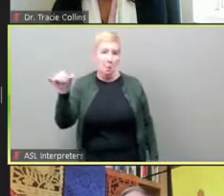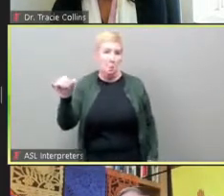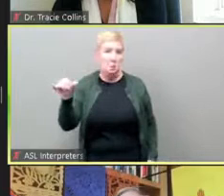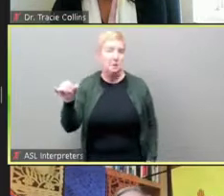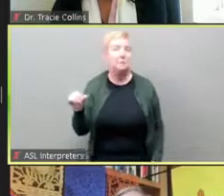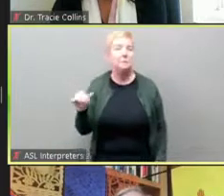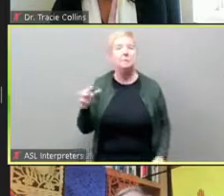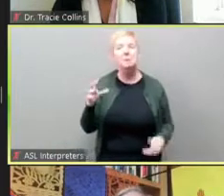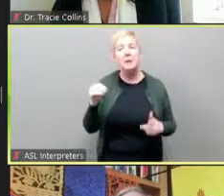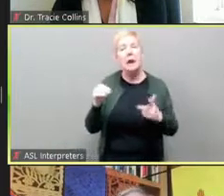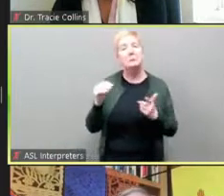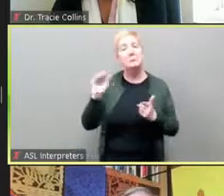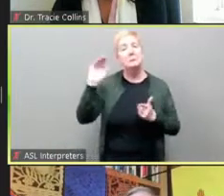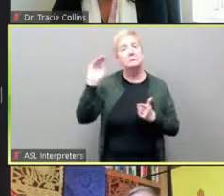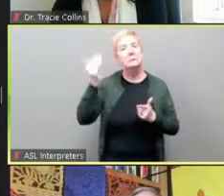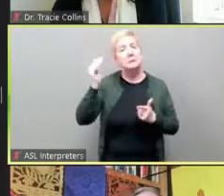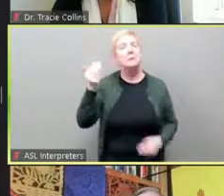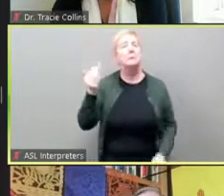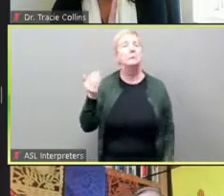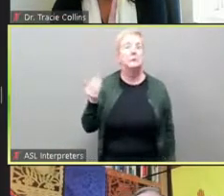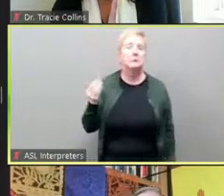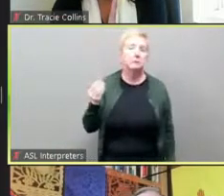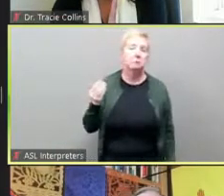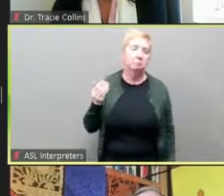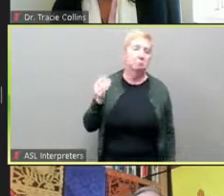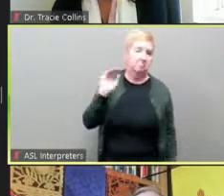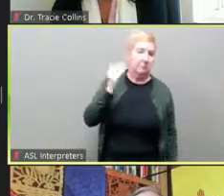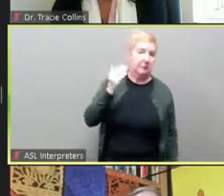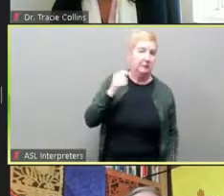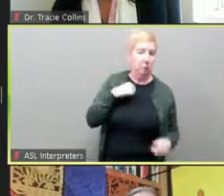looks like the idea of incorporating the vaccination rate really has